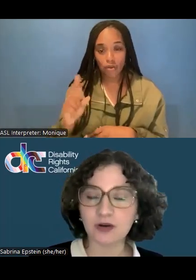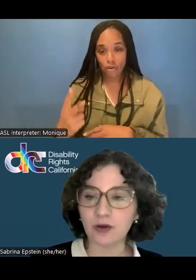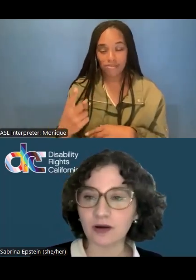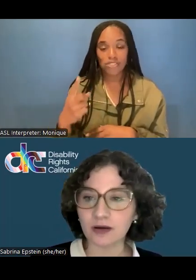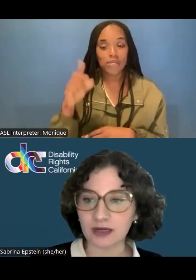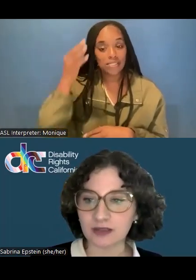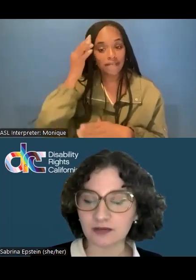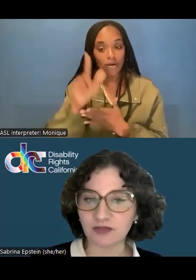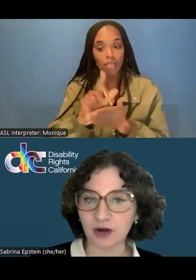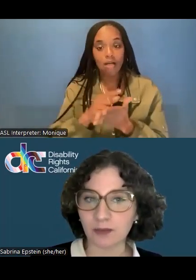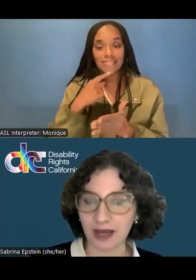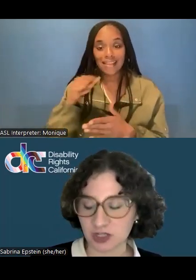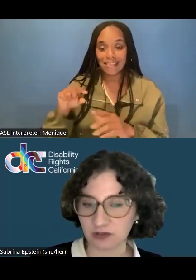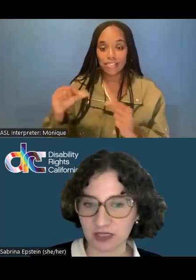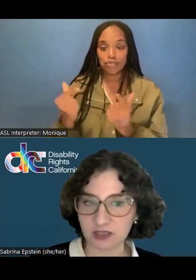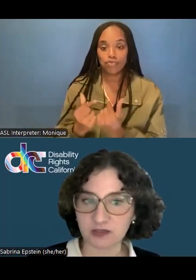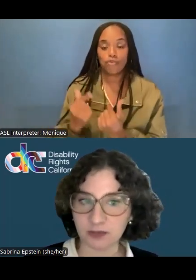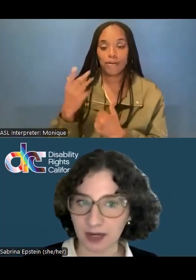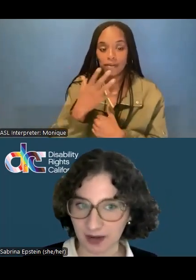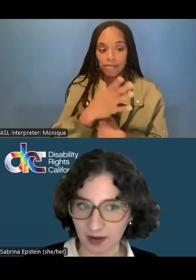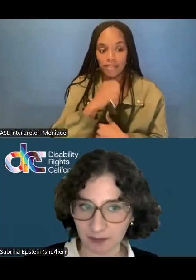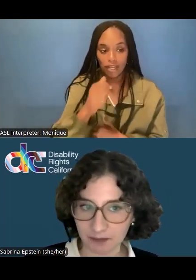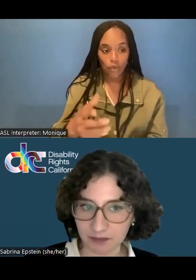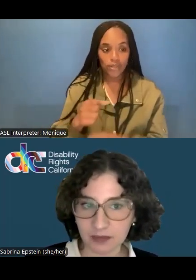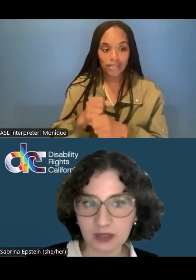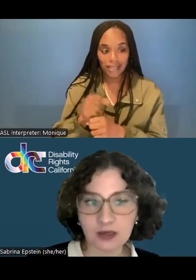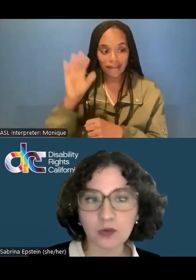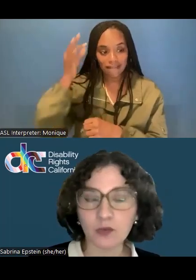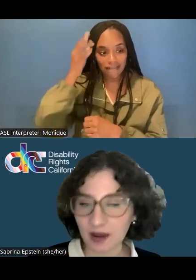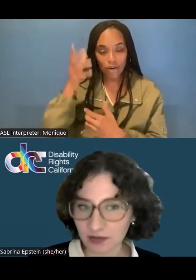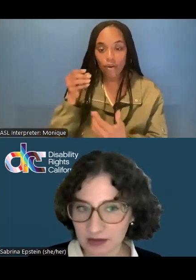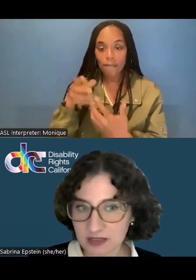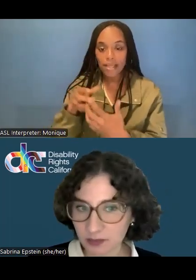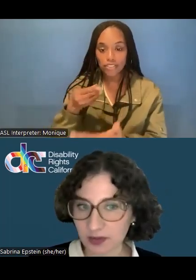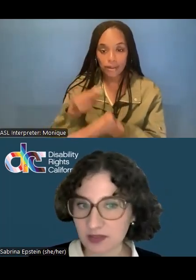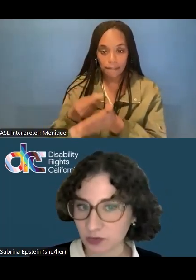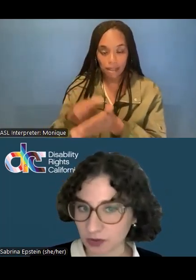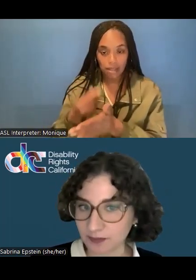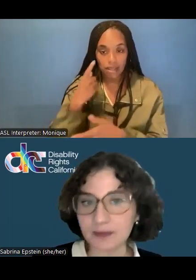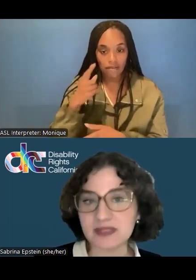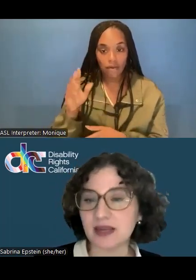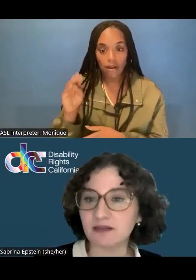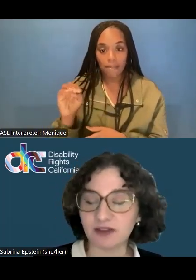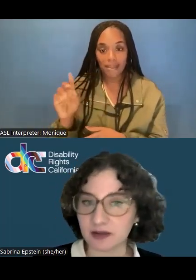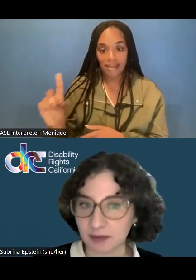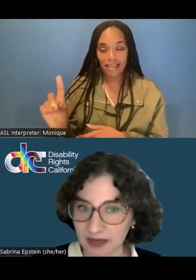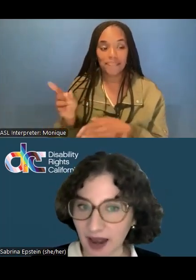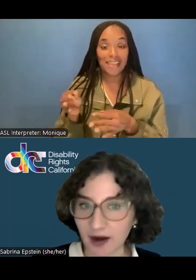no longer gets federal matching funds for Medicaid. Rather than support this group with state funded Medi-Cal.